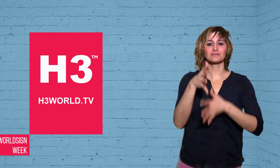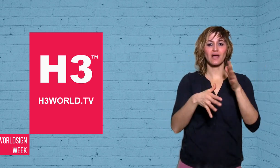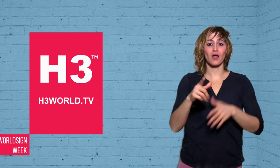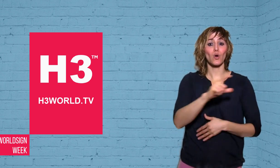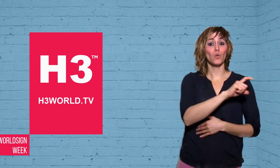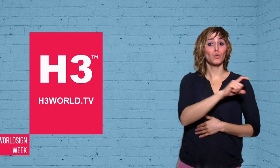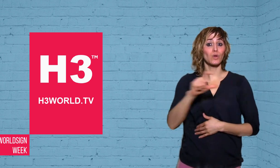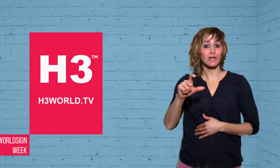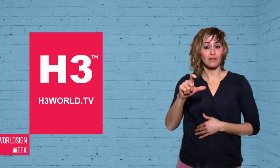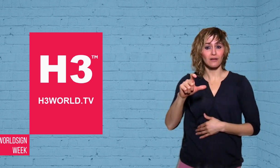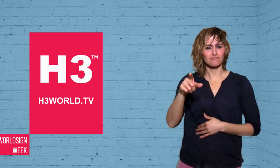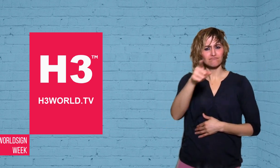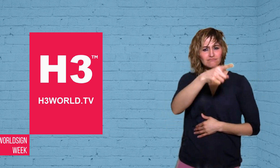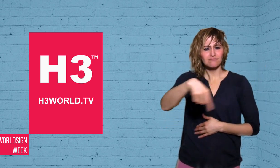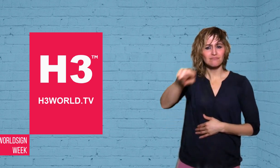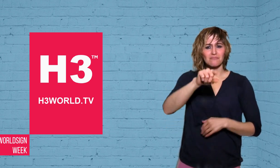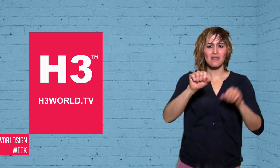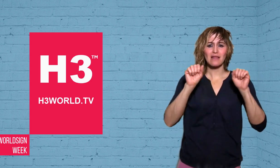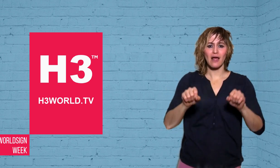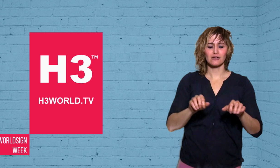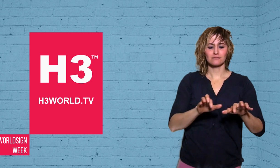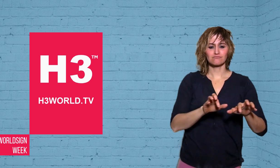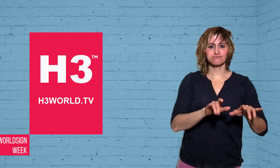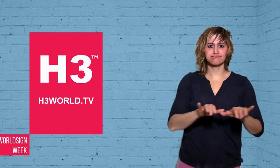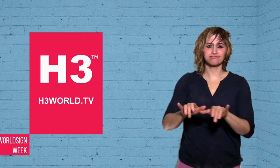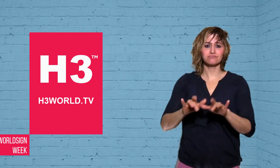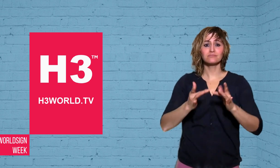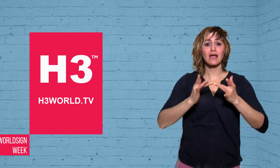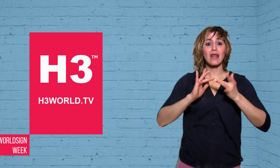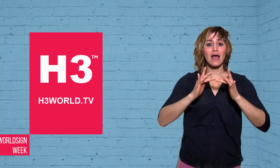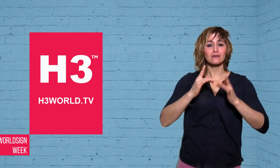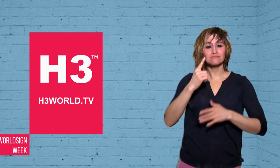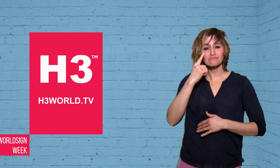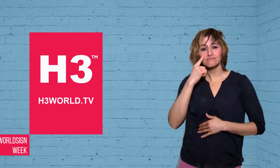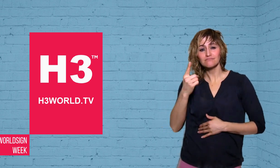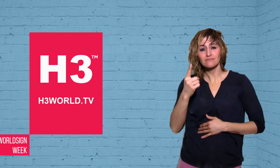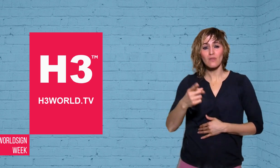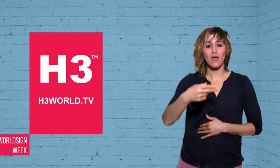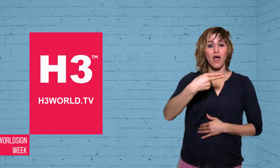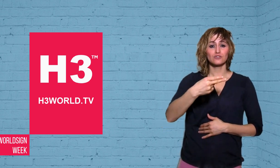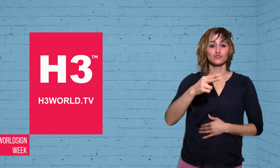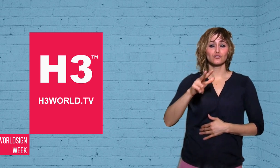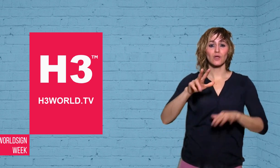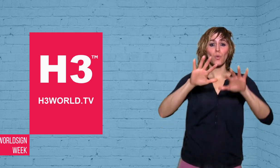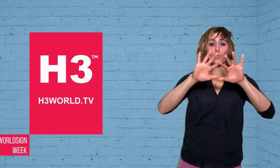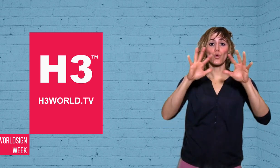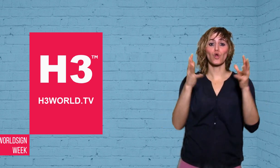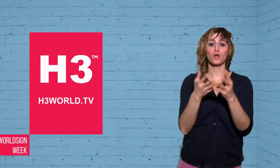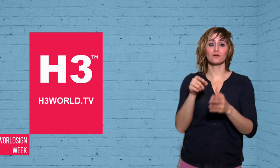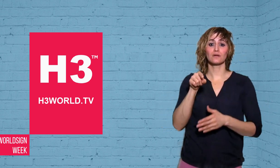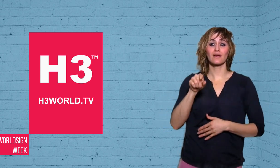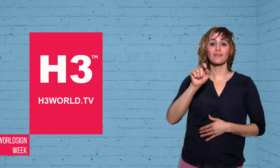to H3WORLD.TV for more shows all